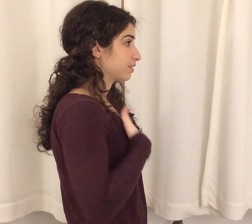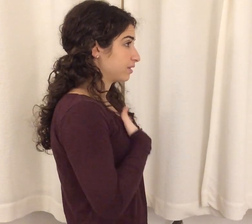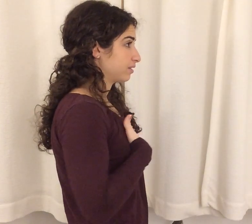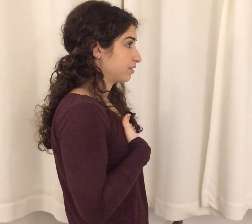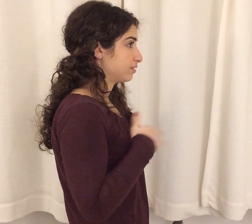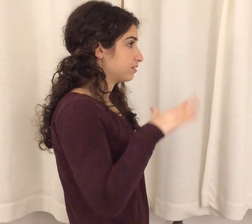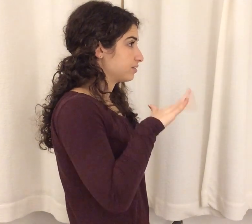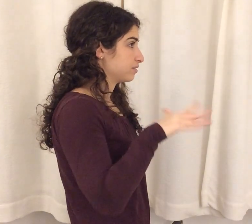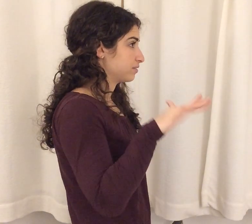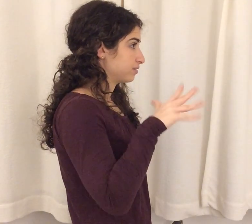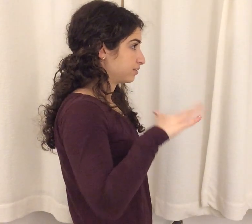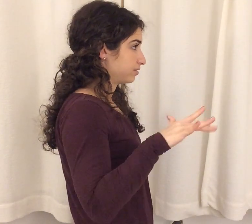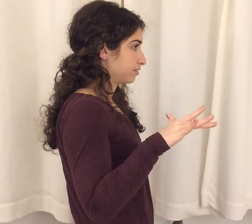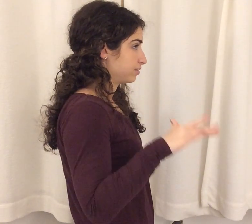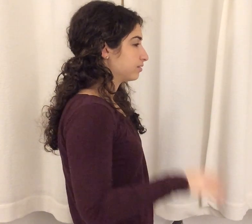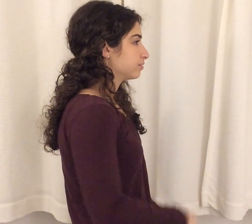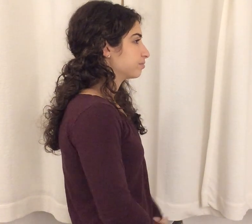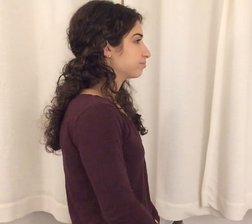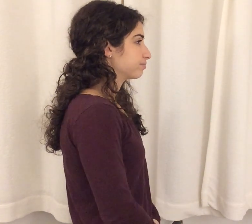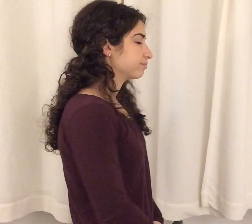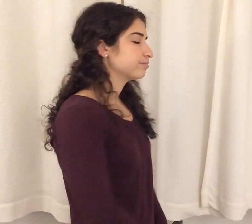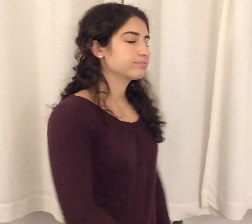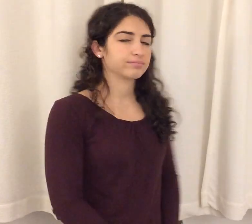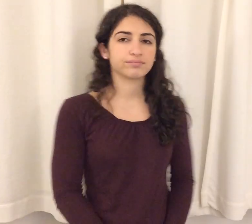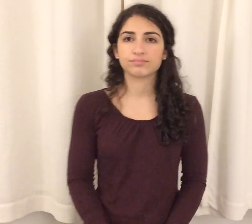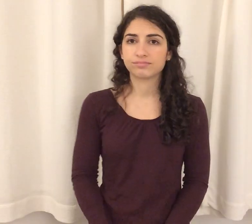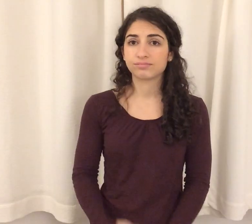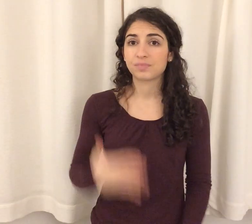"PLEASE FINGERSPELL".